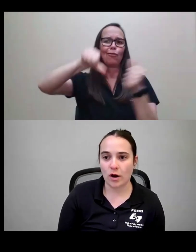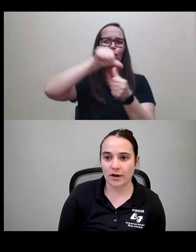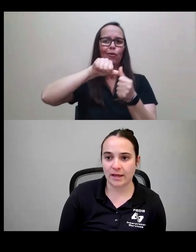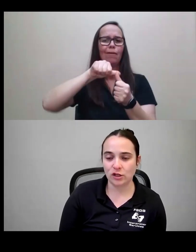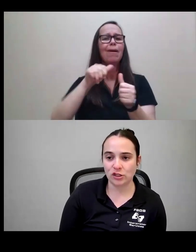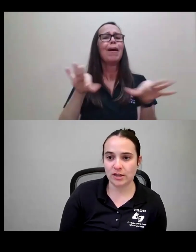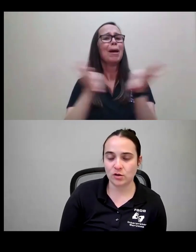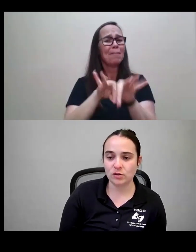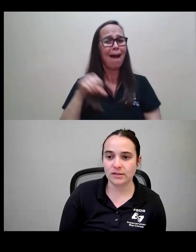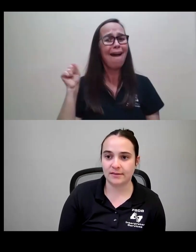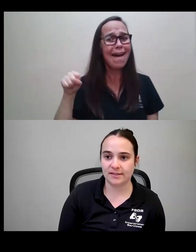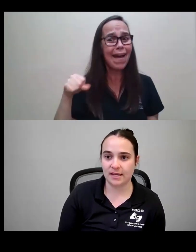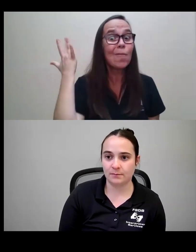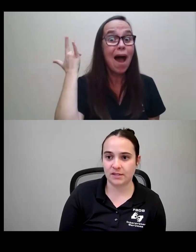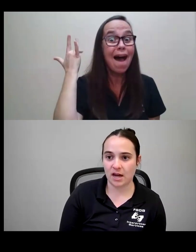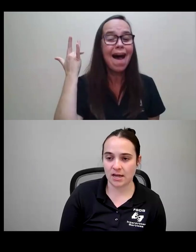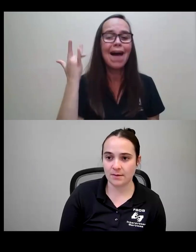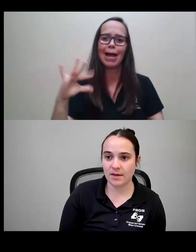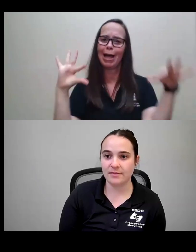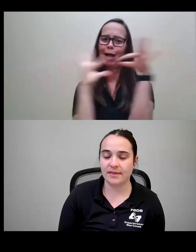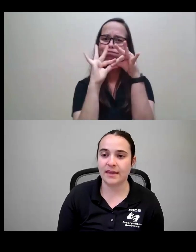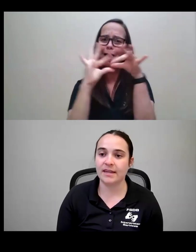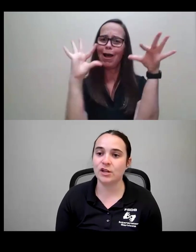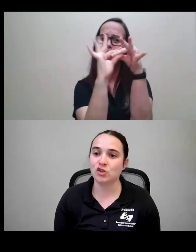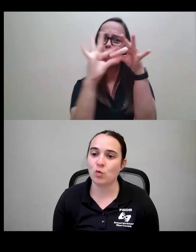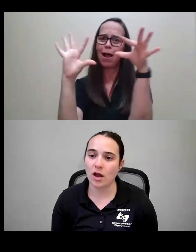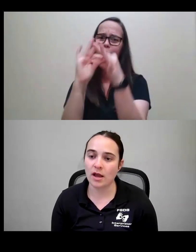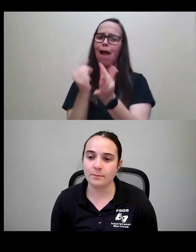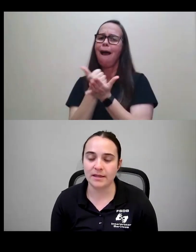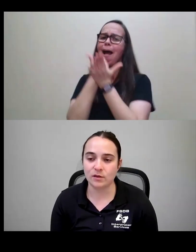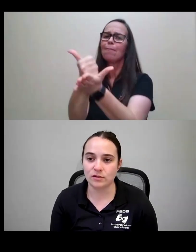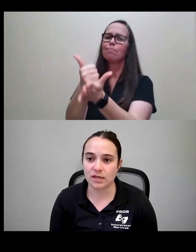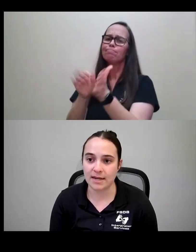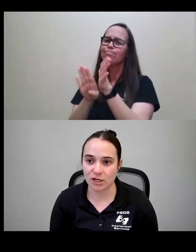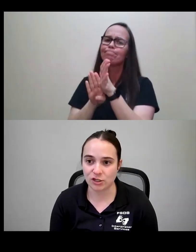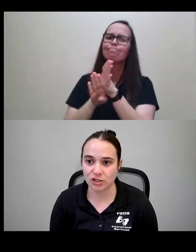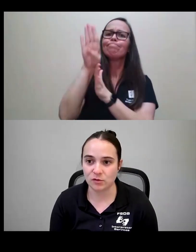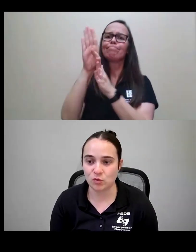acquire English skills at the same time and then they can intertwine and make those connections